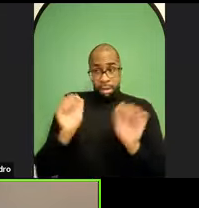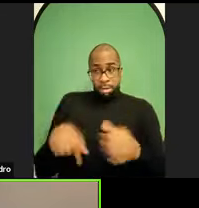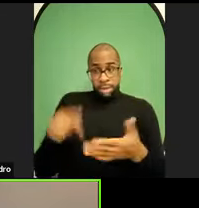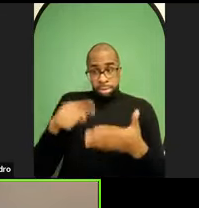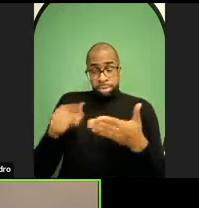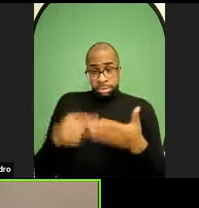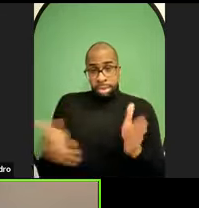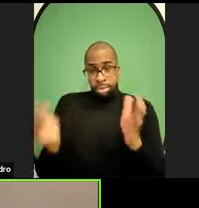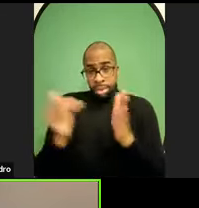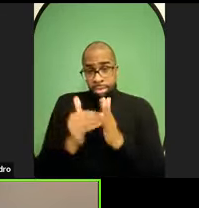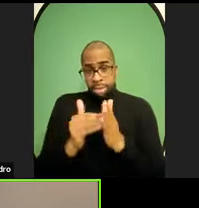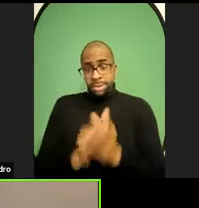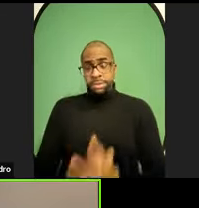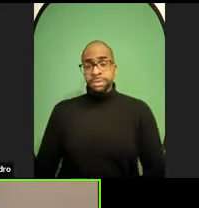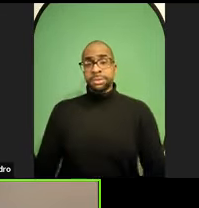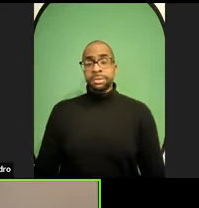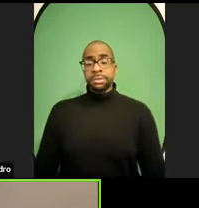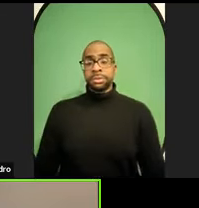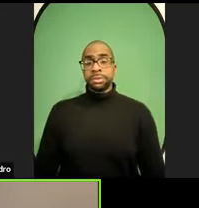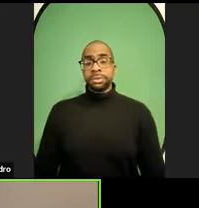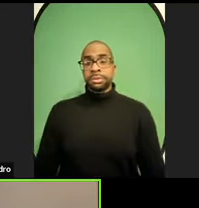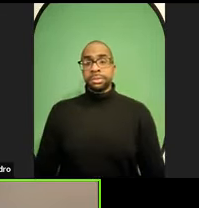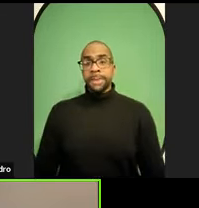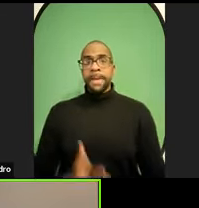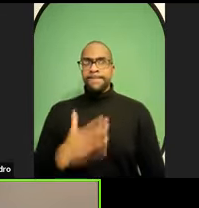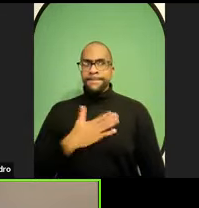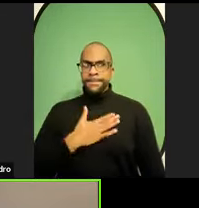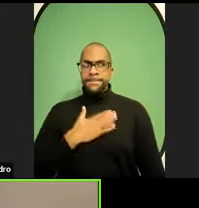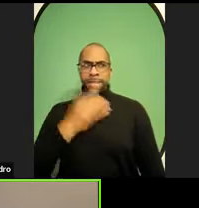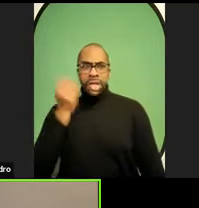far as far as I know, I could be wrong far as I know, I could be wrong, I will double check that the right well let me answer their